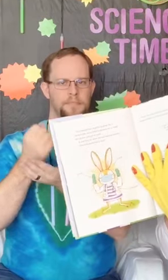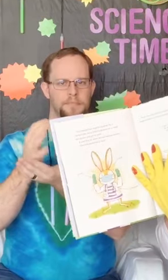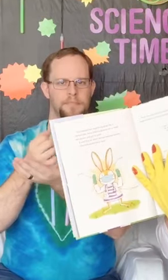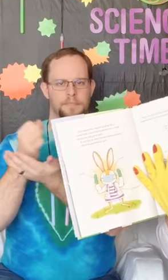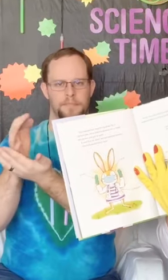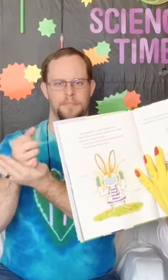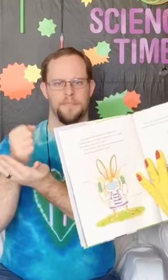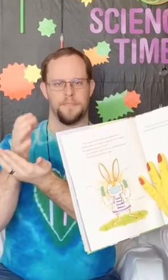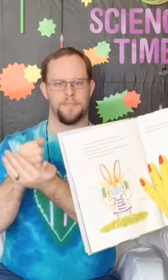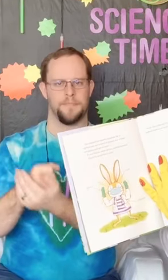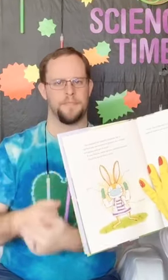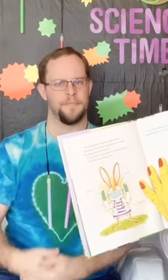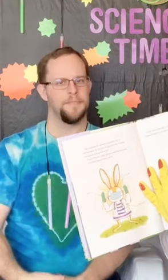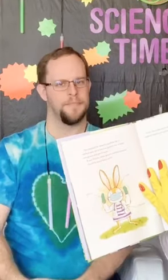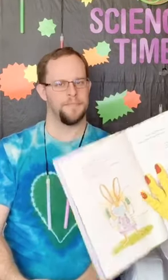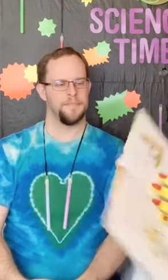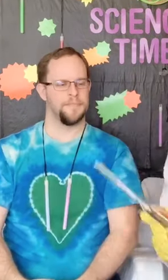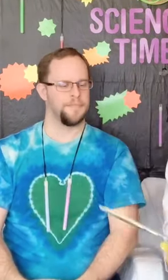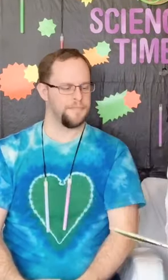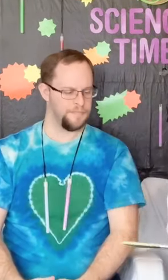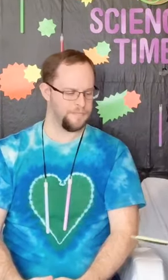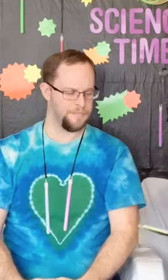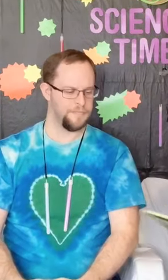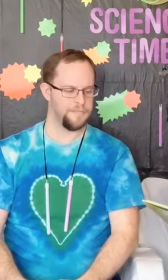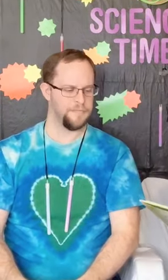deer. She's like, "What seems to be the problem?"